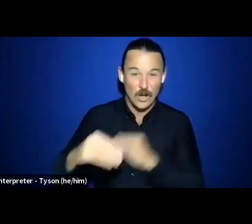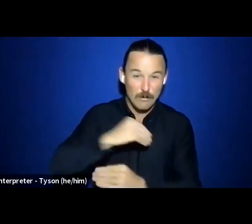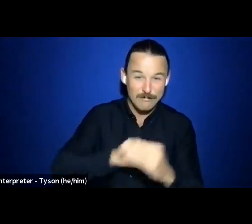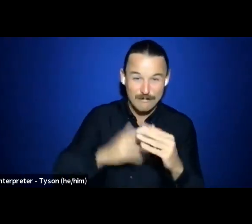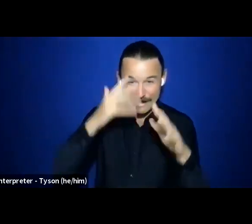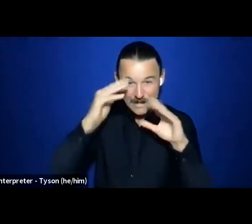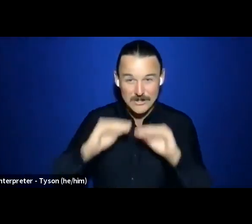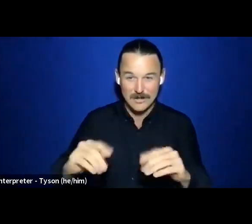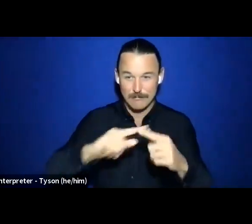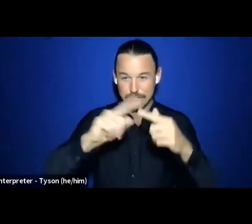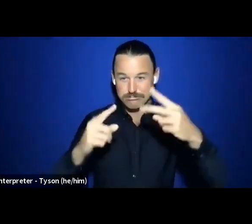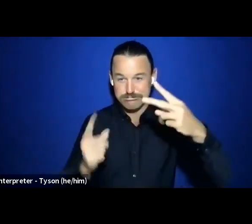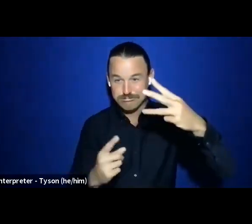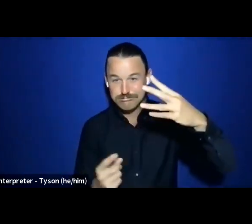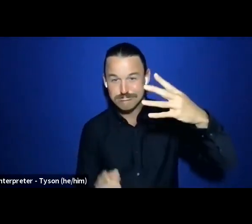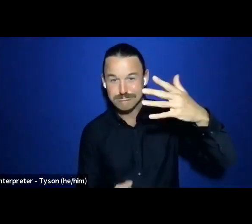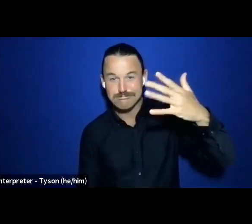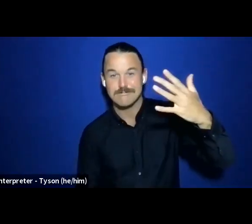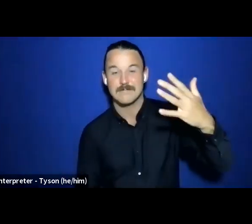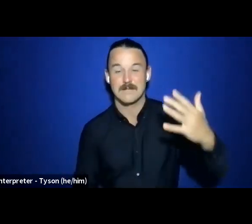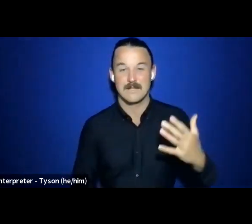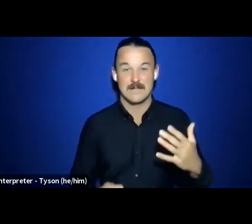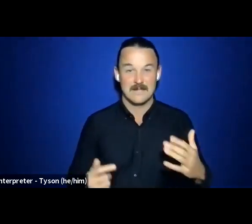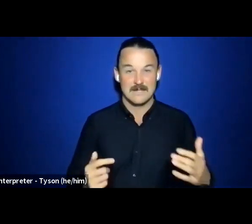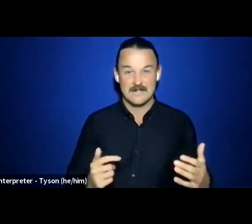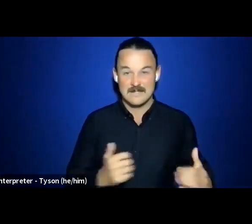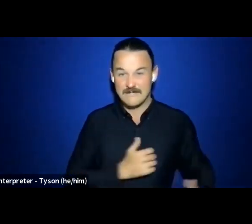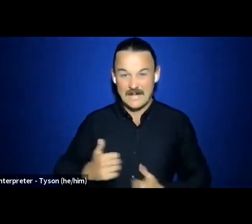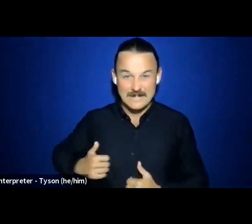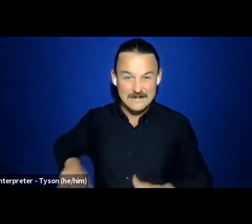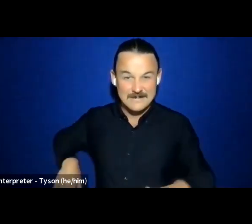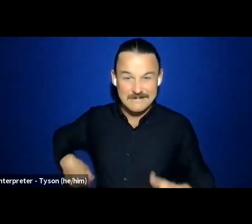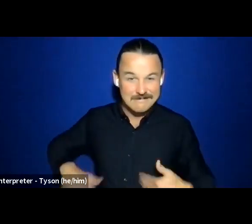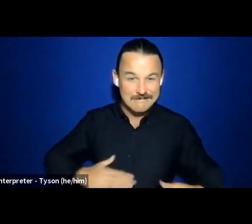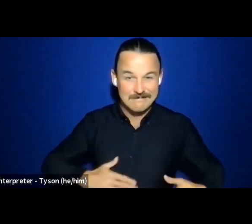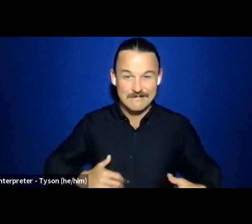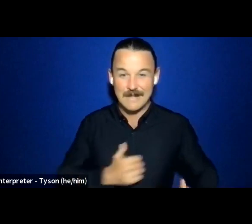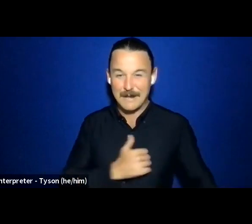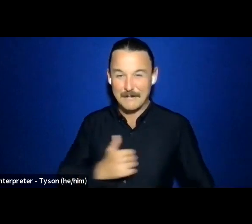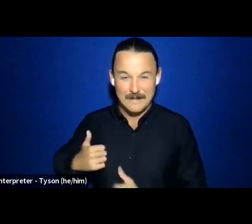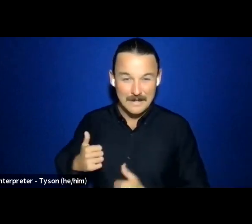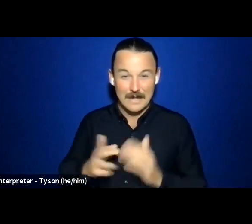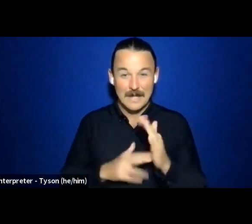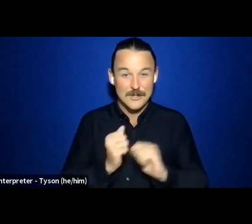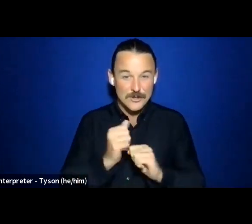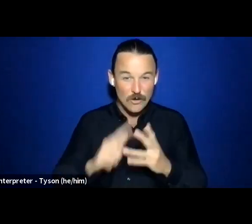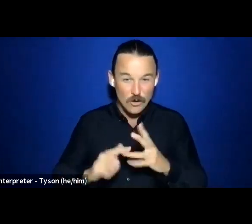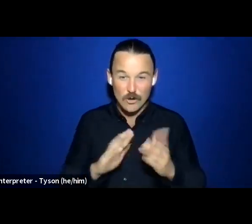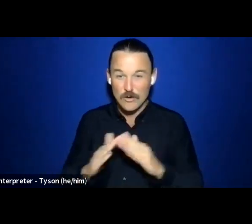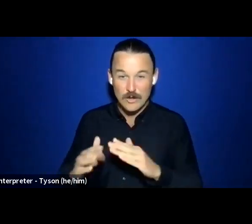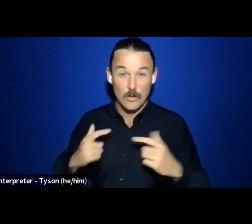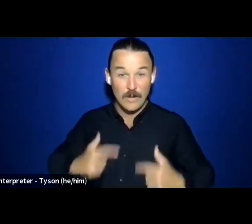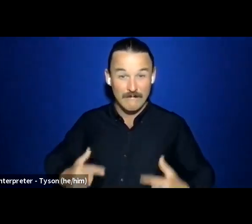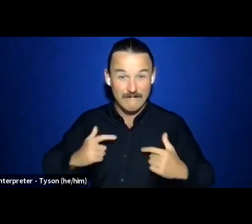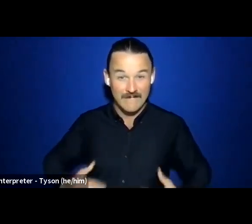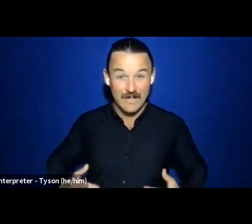education. , start startups defense startups, defense, NGOs startups, defense, NGOs, and. coming community welfare welfare.